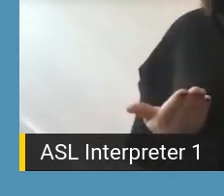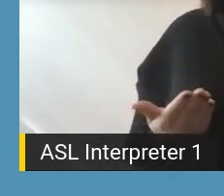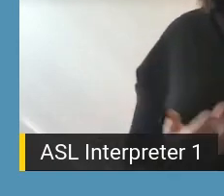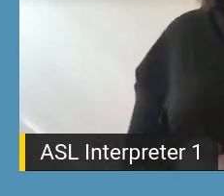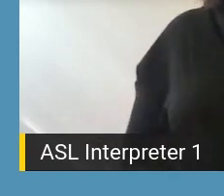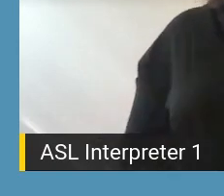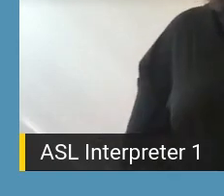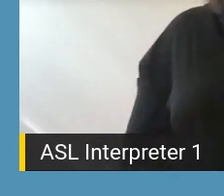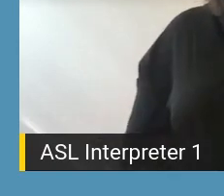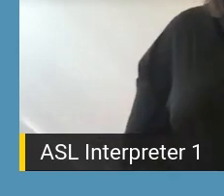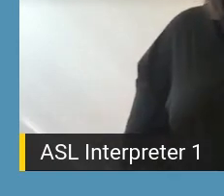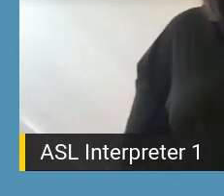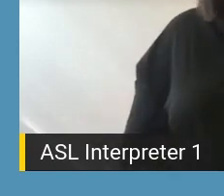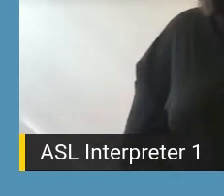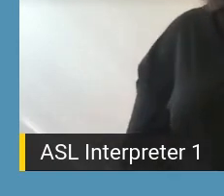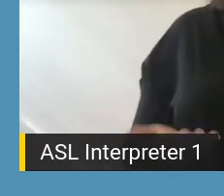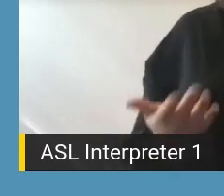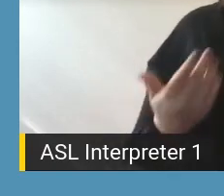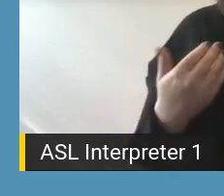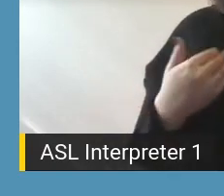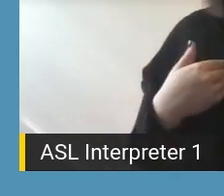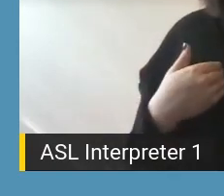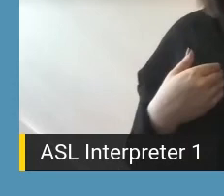Android and so forth, does that make a difference?